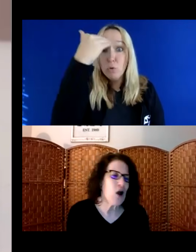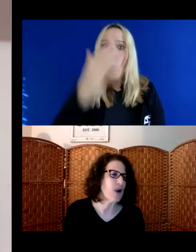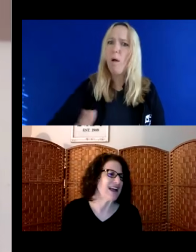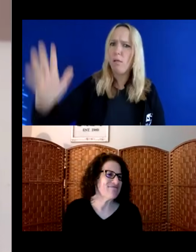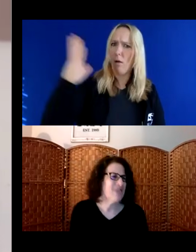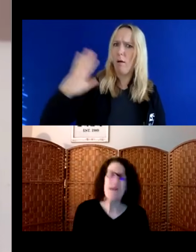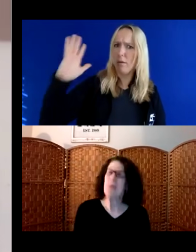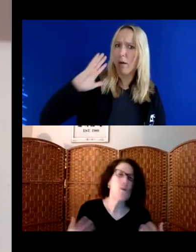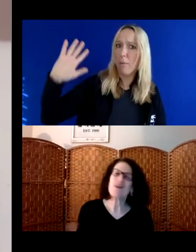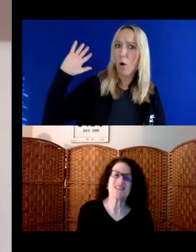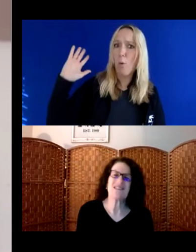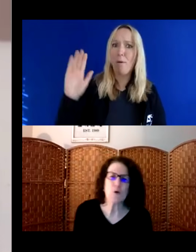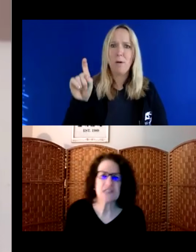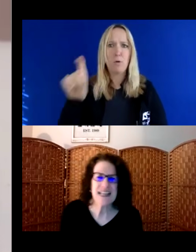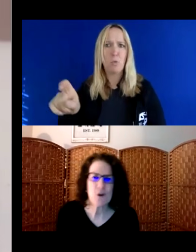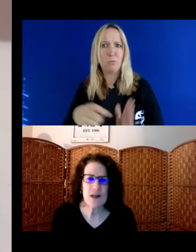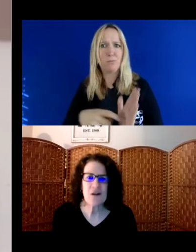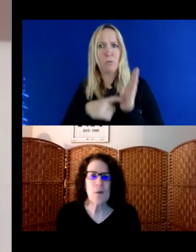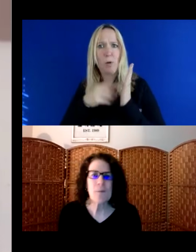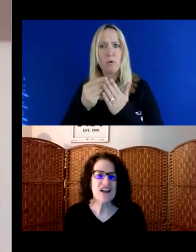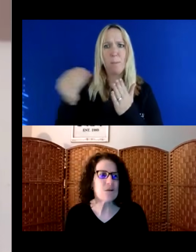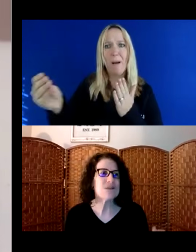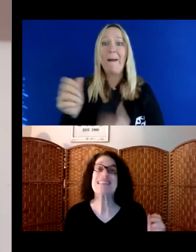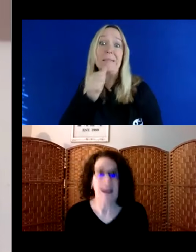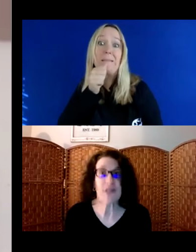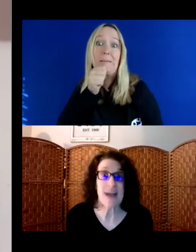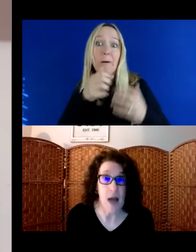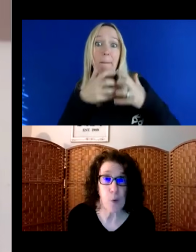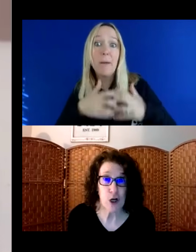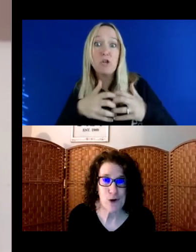Okay, maybe it wasn't so secret, because it was definitely not portable.